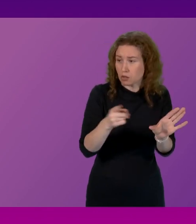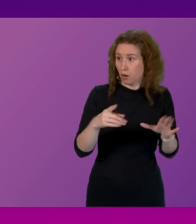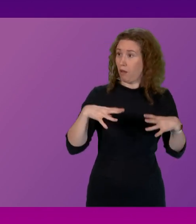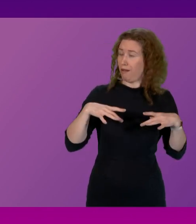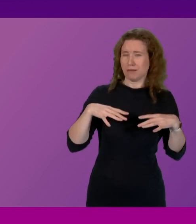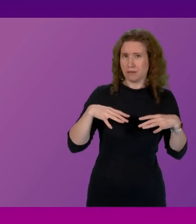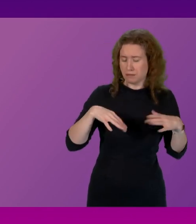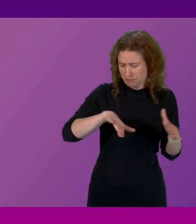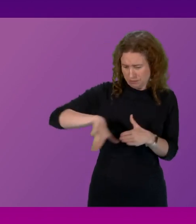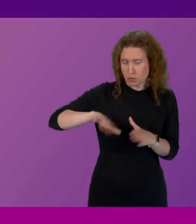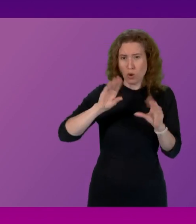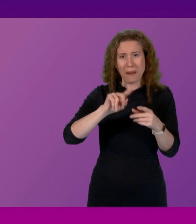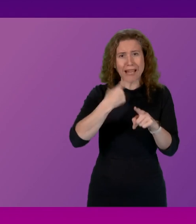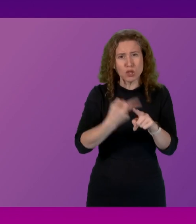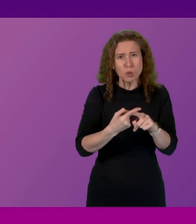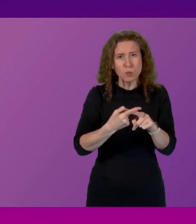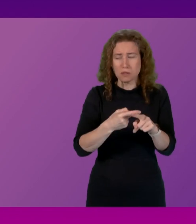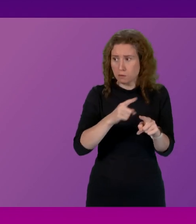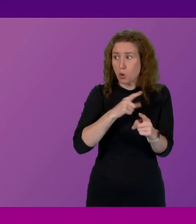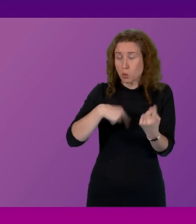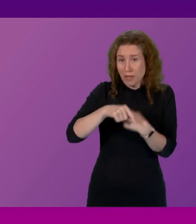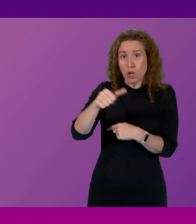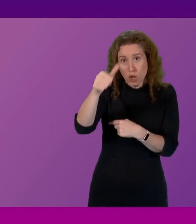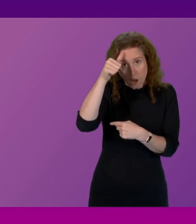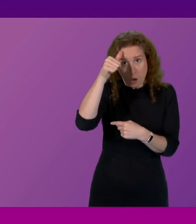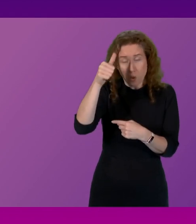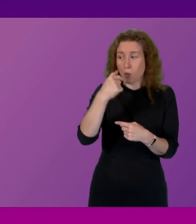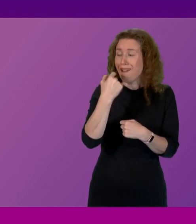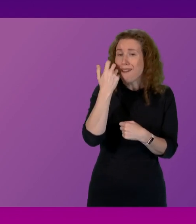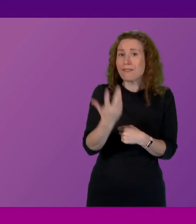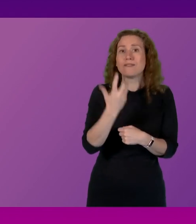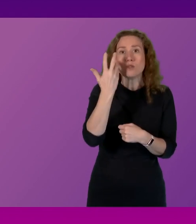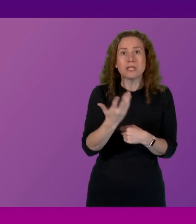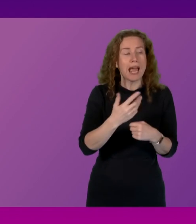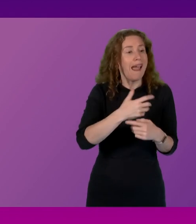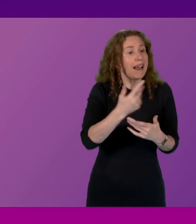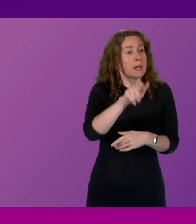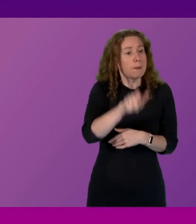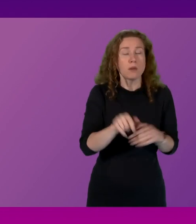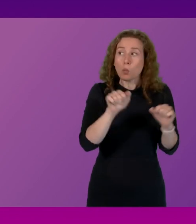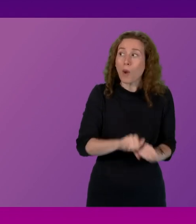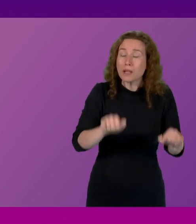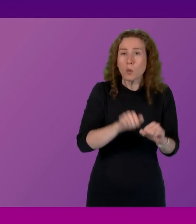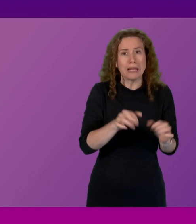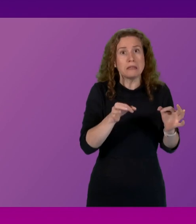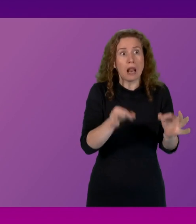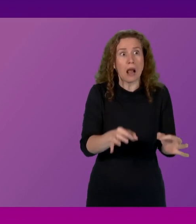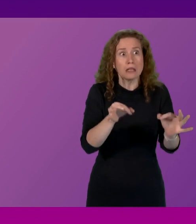cut the excuses. We know that every delay risks lives, and we know that the number of cancer deaths is